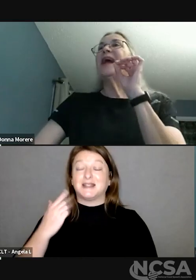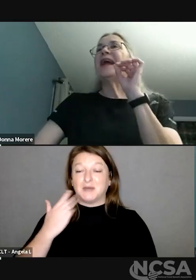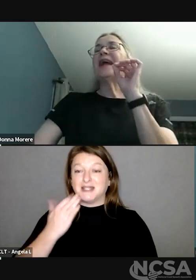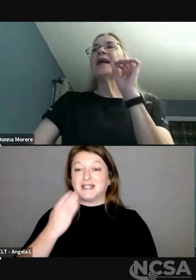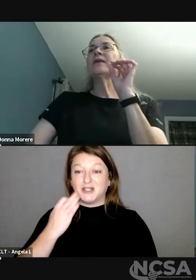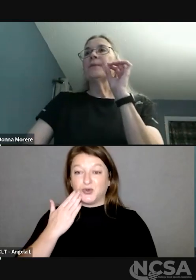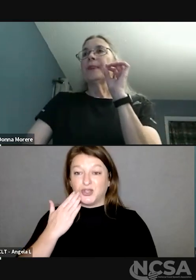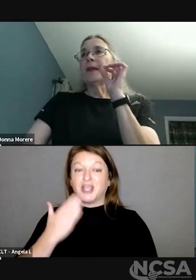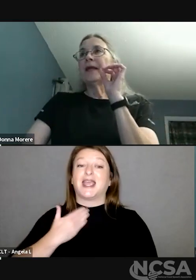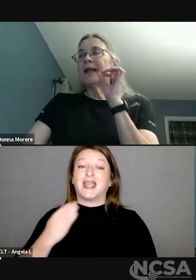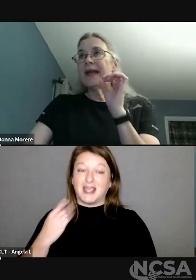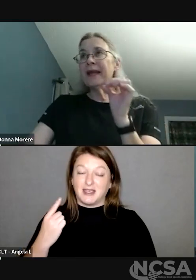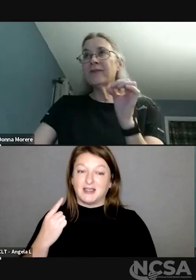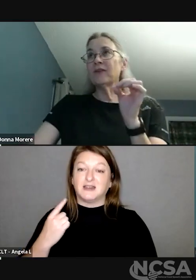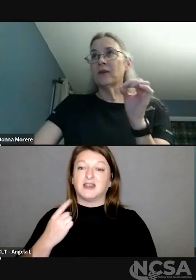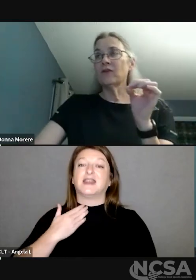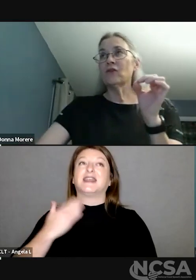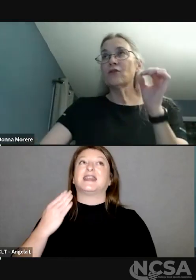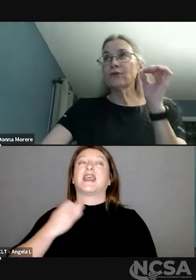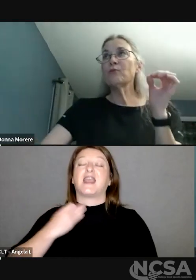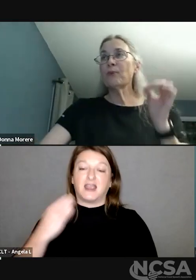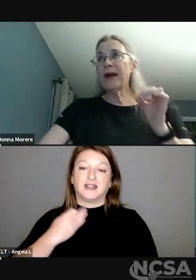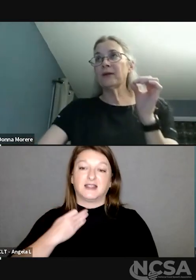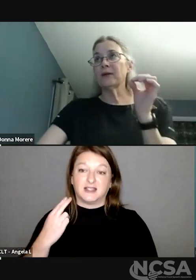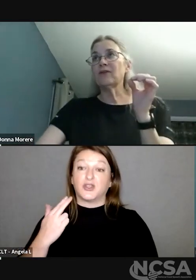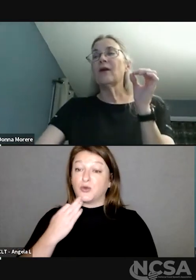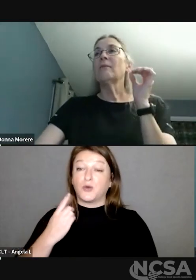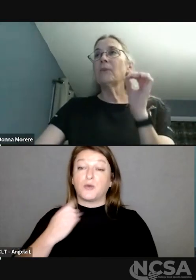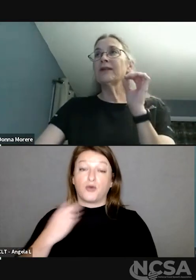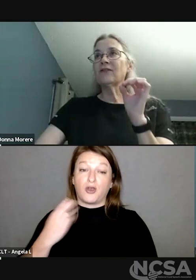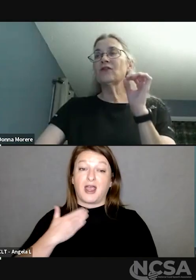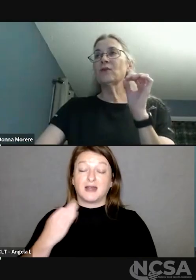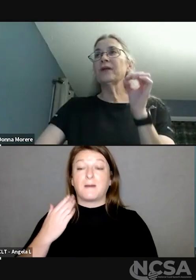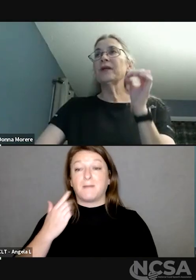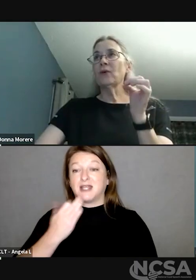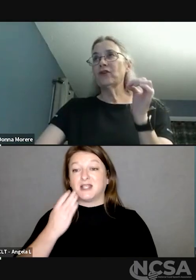and enhances through practice multi-sensory integration.